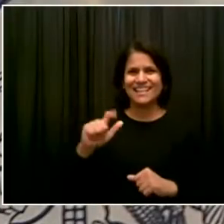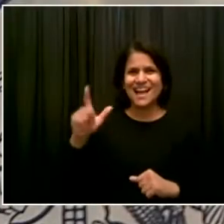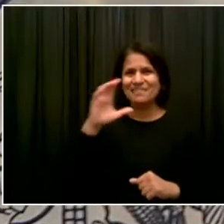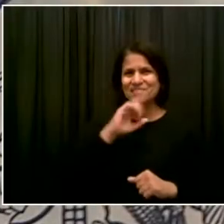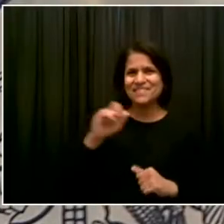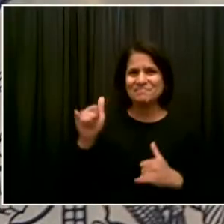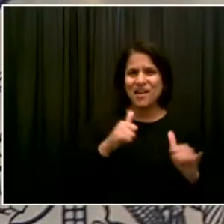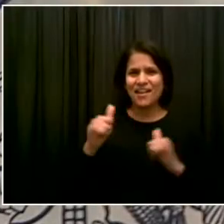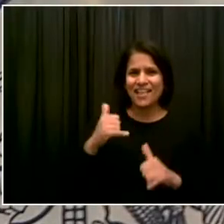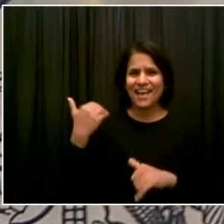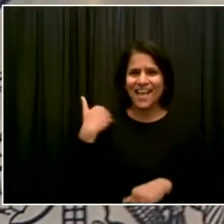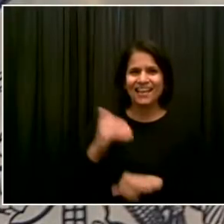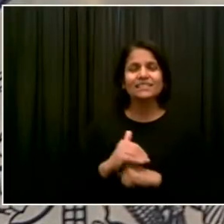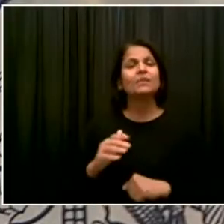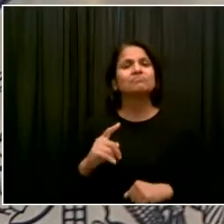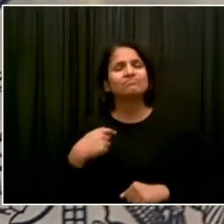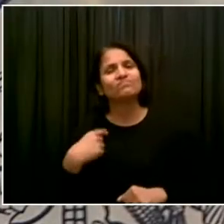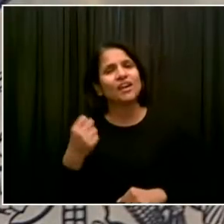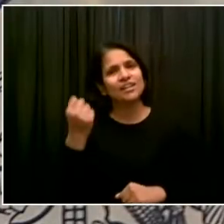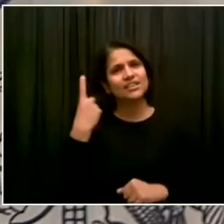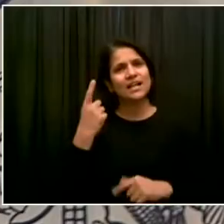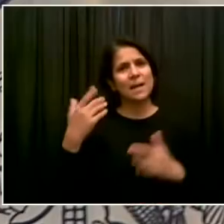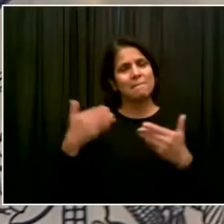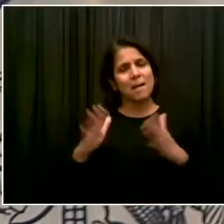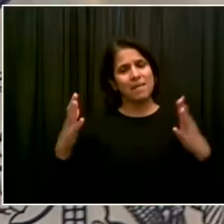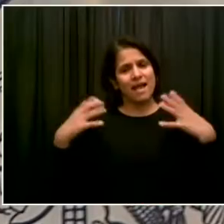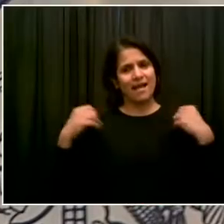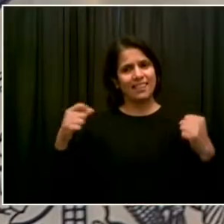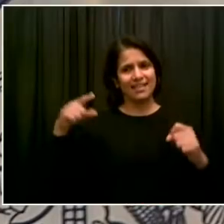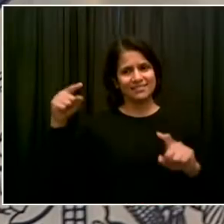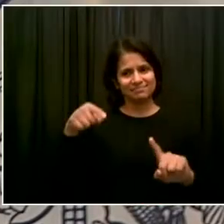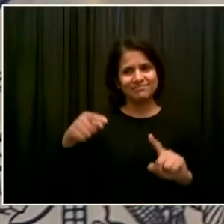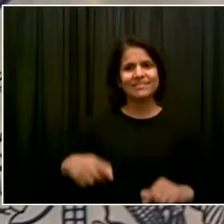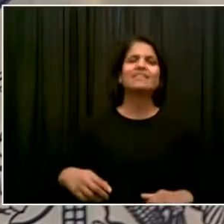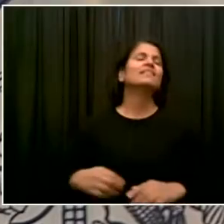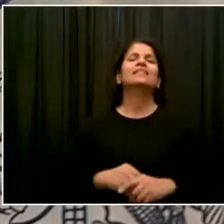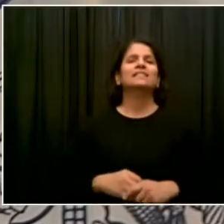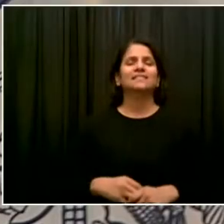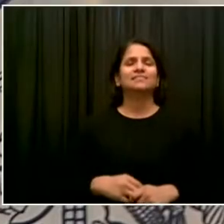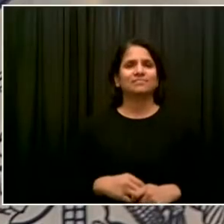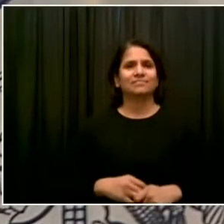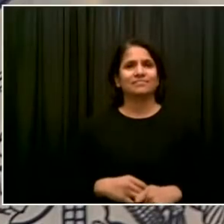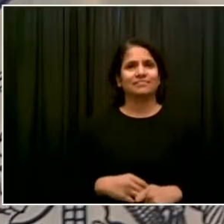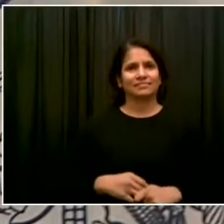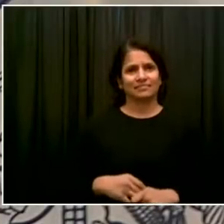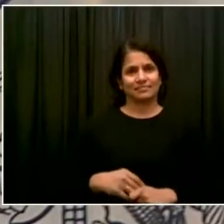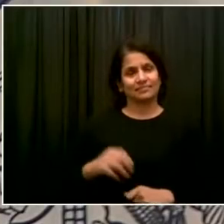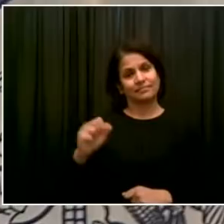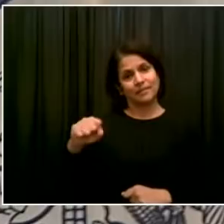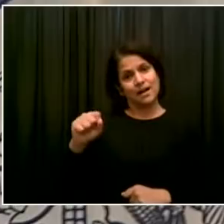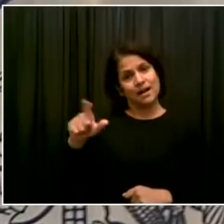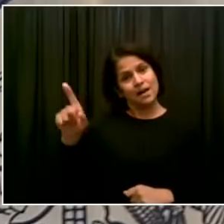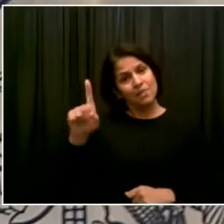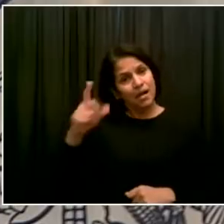Reporter: GOOD MORNING MR. MAYOR.